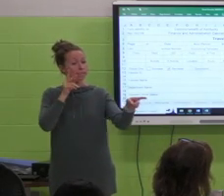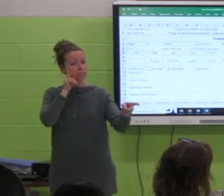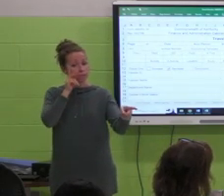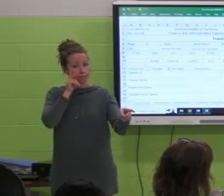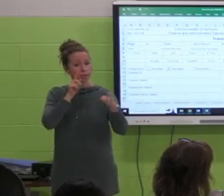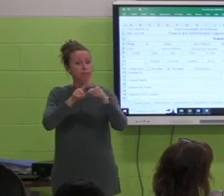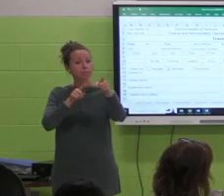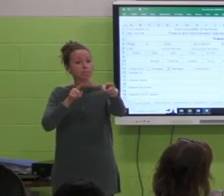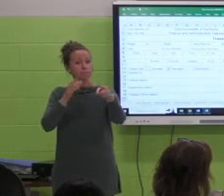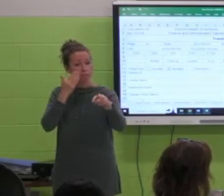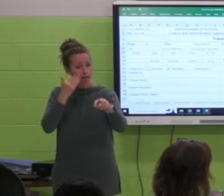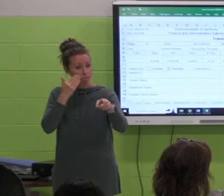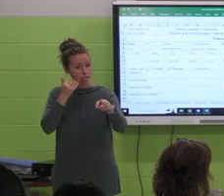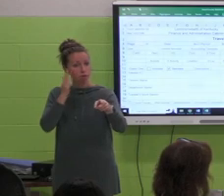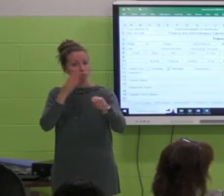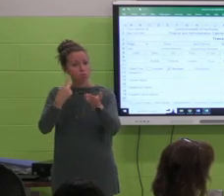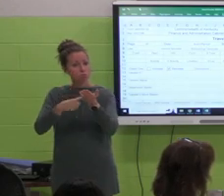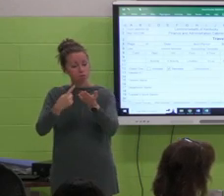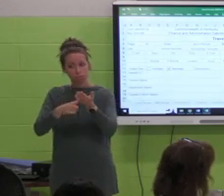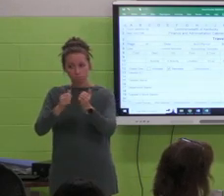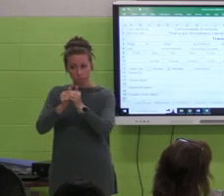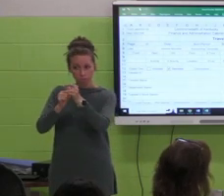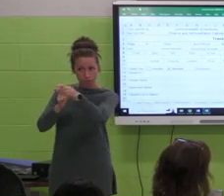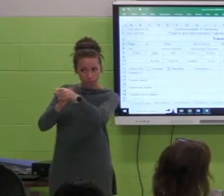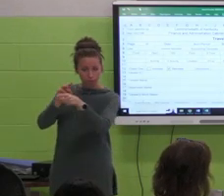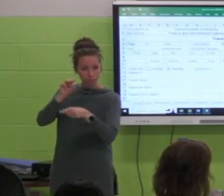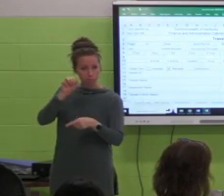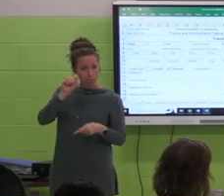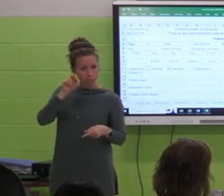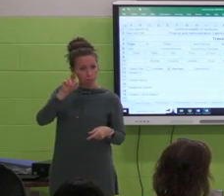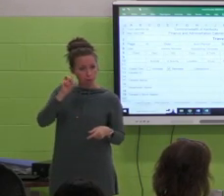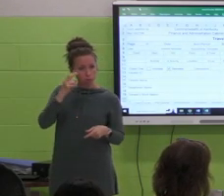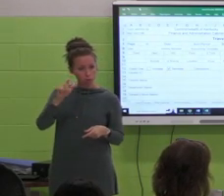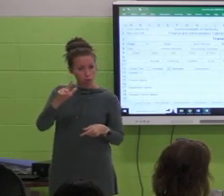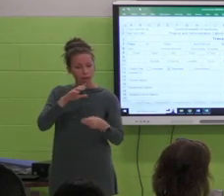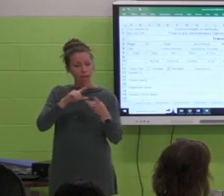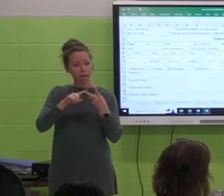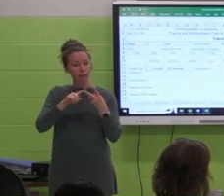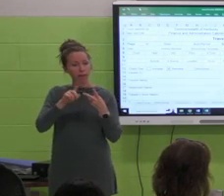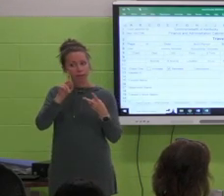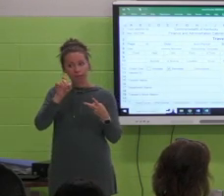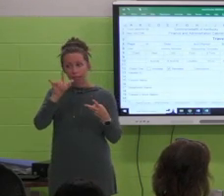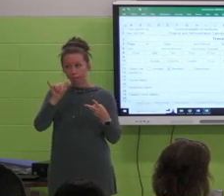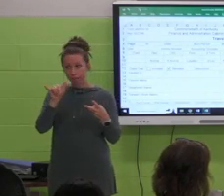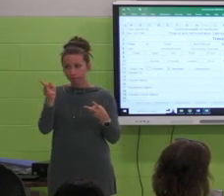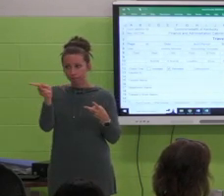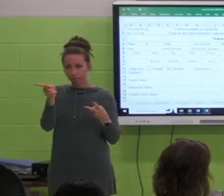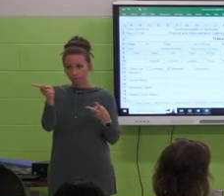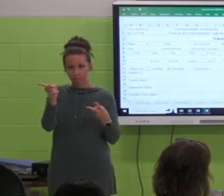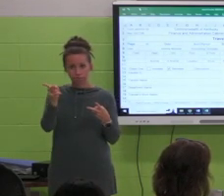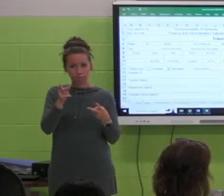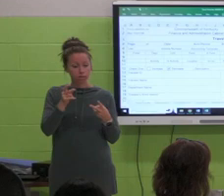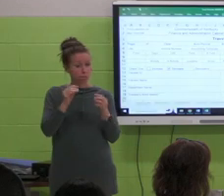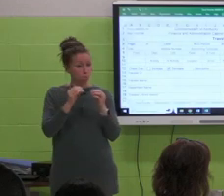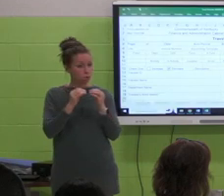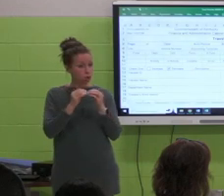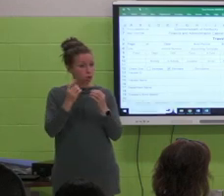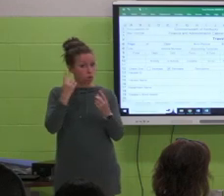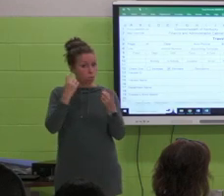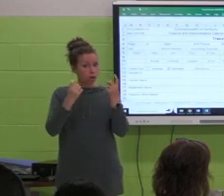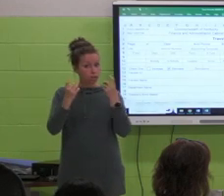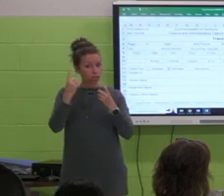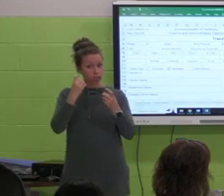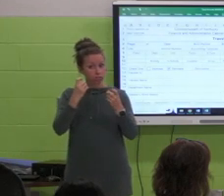and Samantha that are gonna talk to Marshall and Kelly um what any other questions that that you